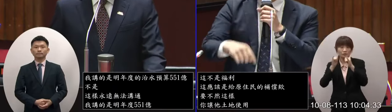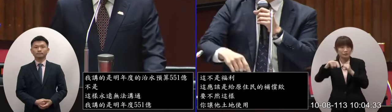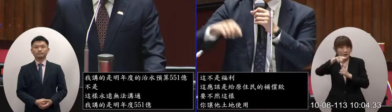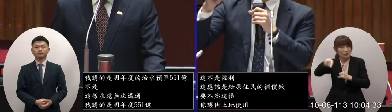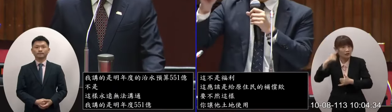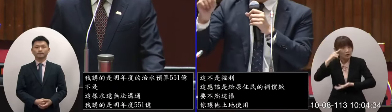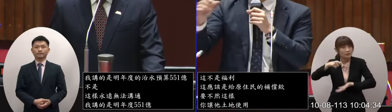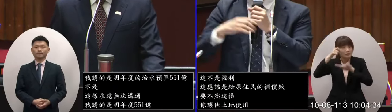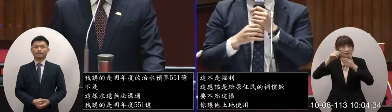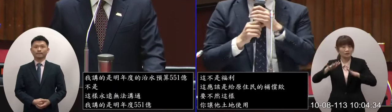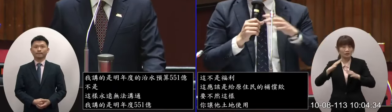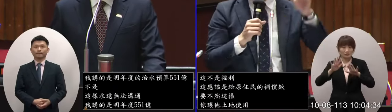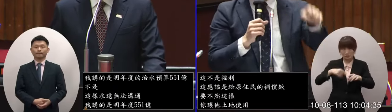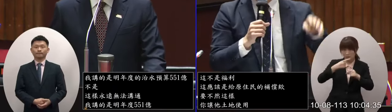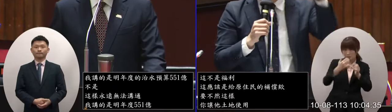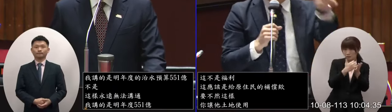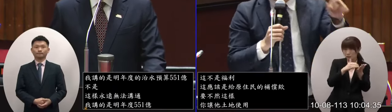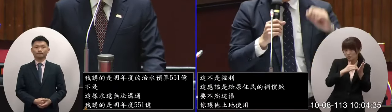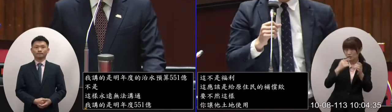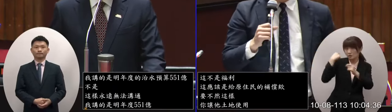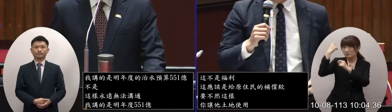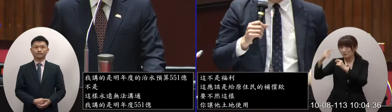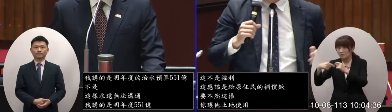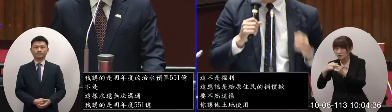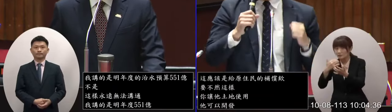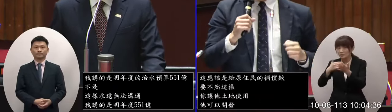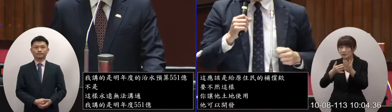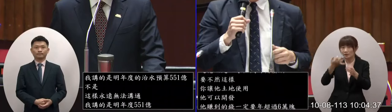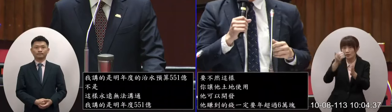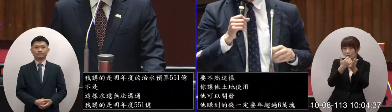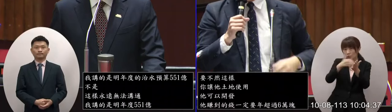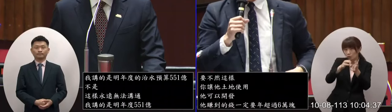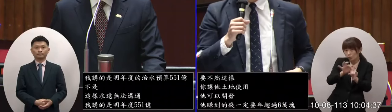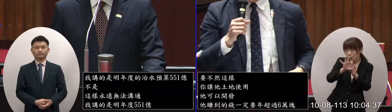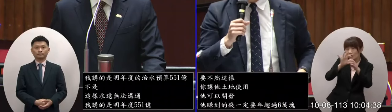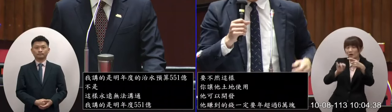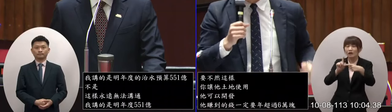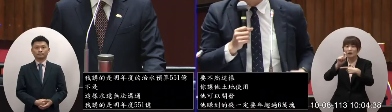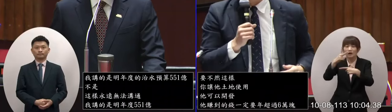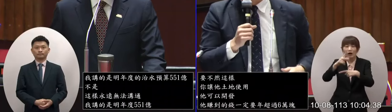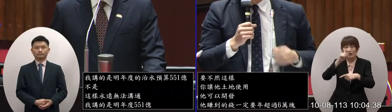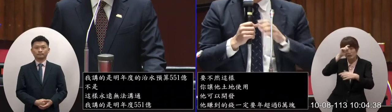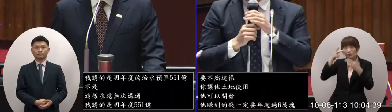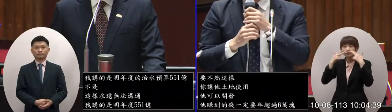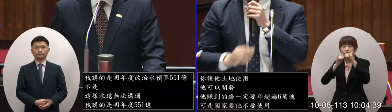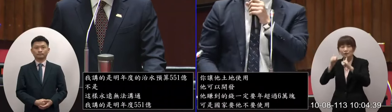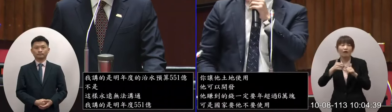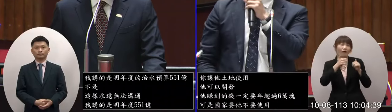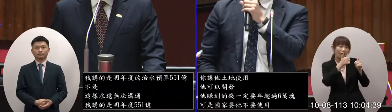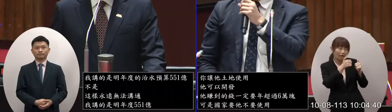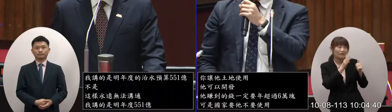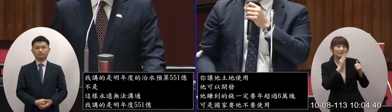this year has been 12% more than last year. The indigenous people are grateful. What do they think of it?